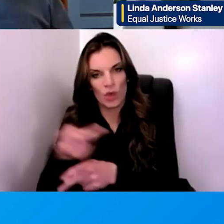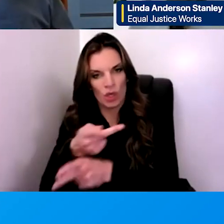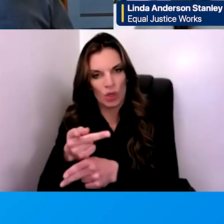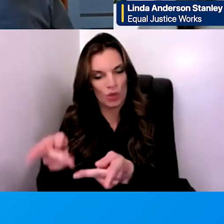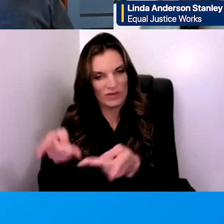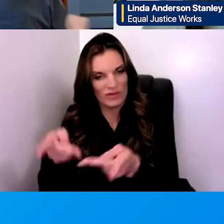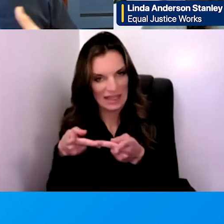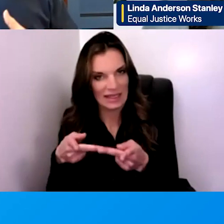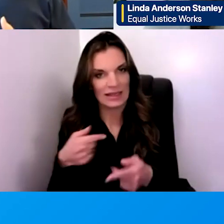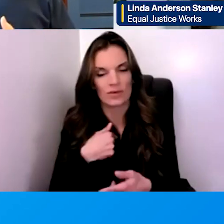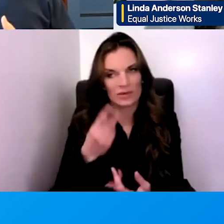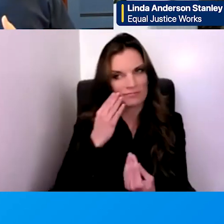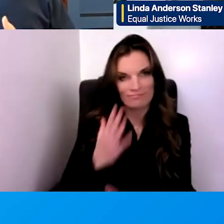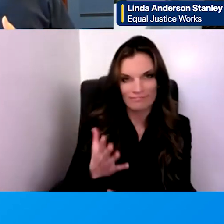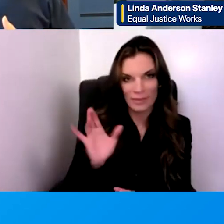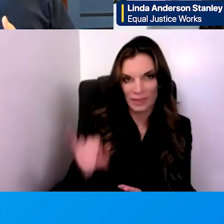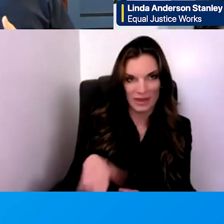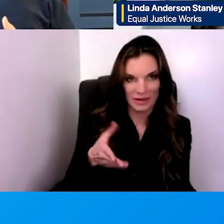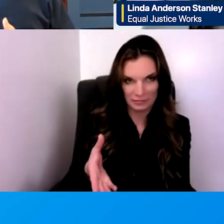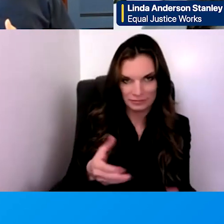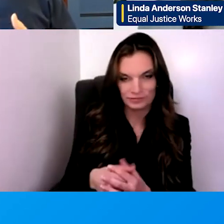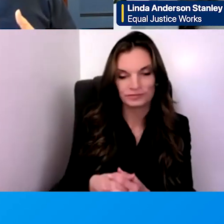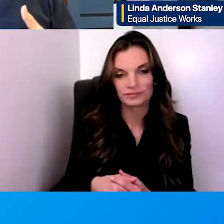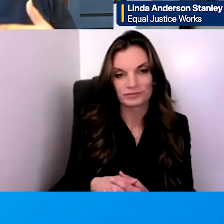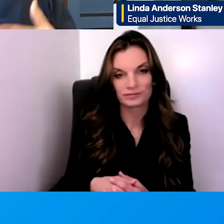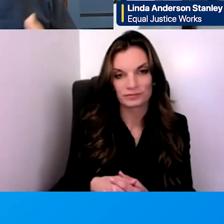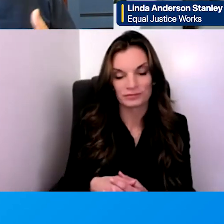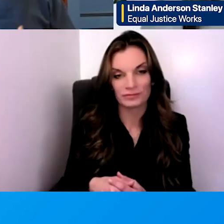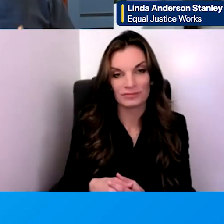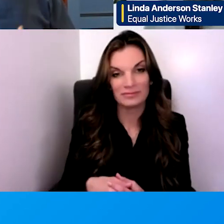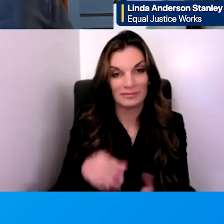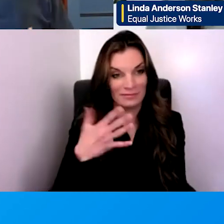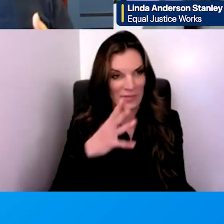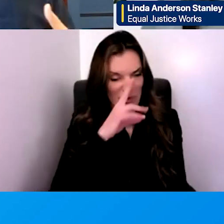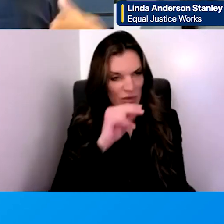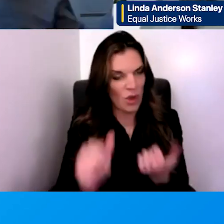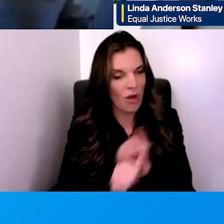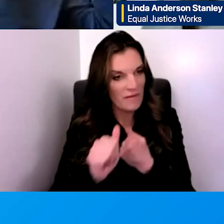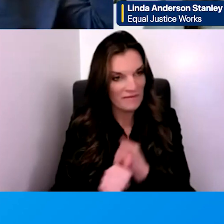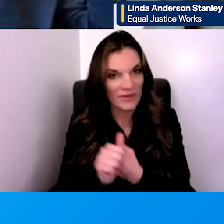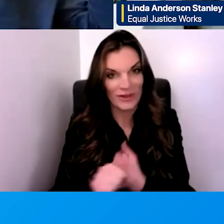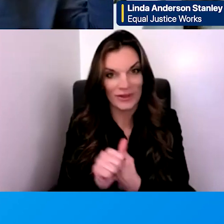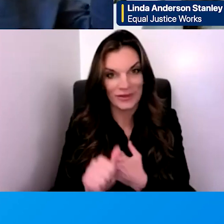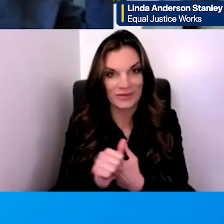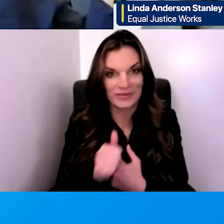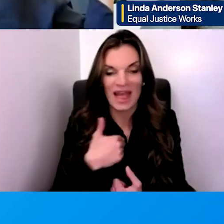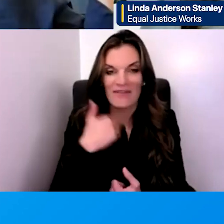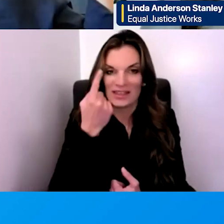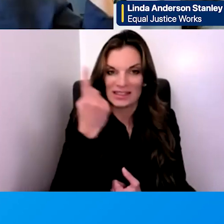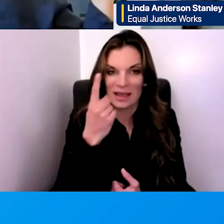by saying that this is an extraordinary harm to get somebody so frayed that their